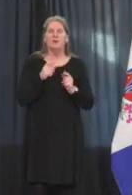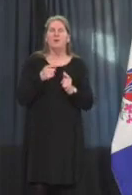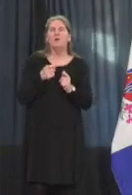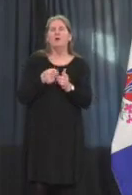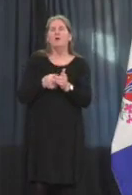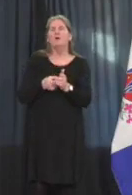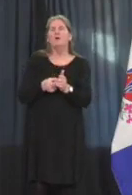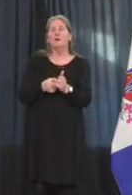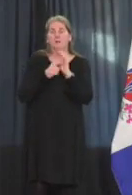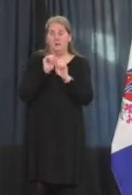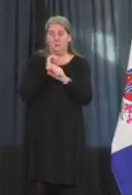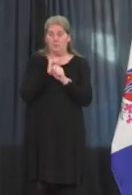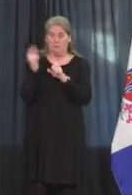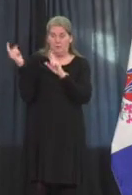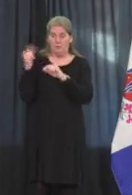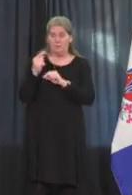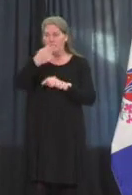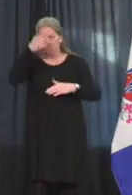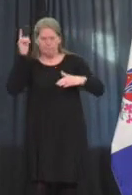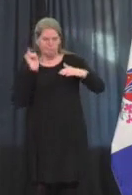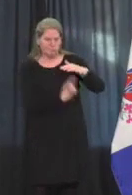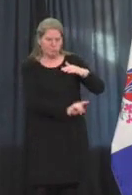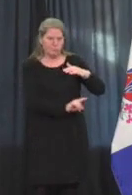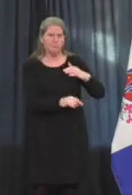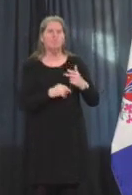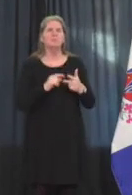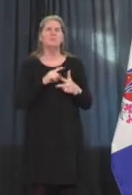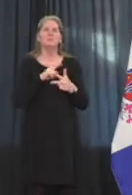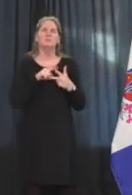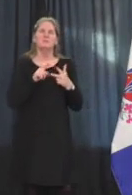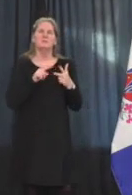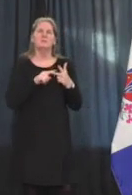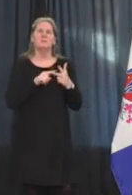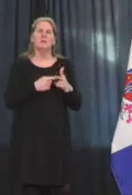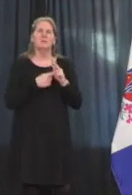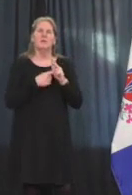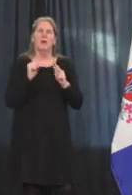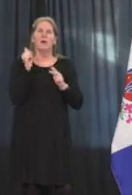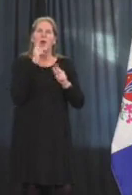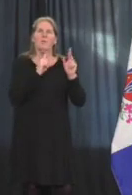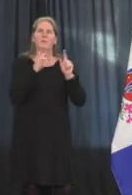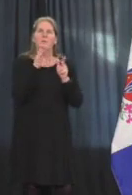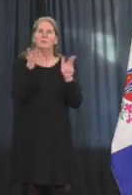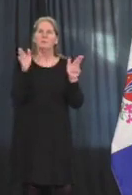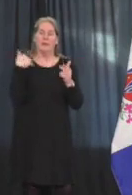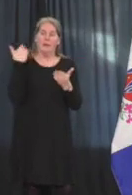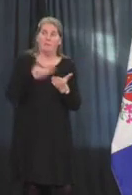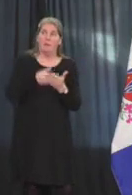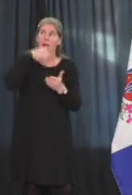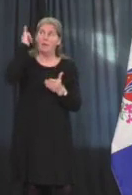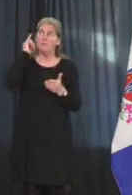TO SELF-ISOLATE, THE REQUIREMENT FOR ALL INDIVIDUALS ARRIVING IN THE YUKON TO PROVIDE A